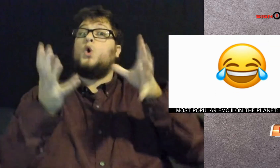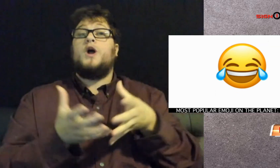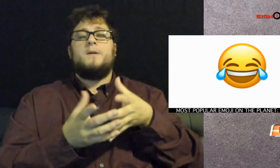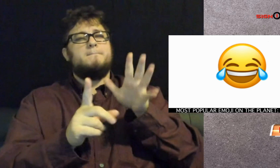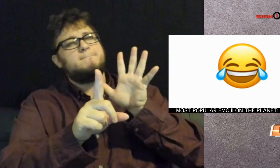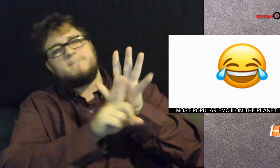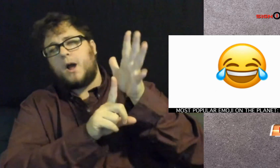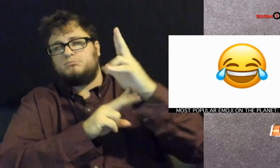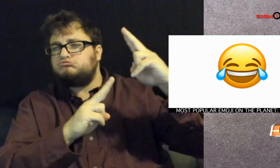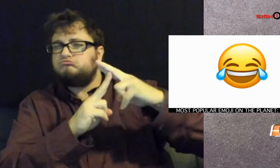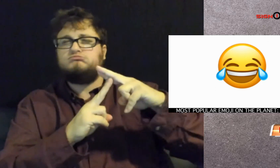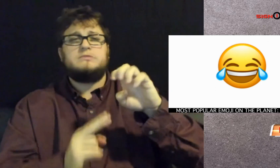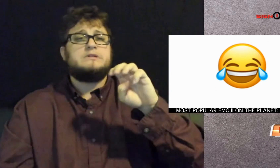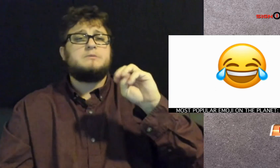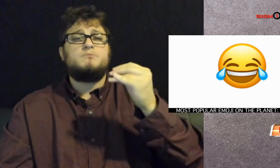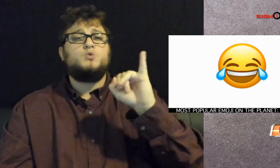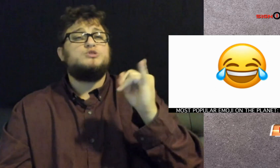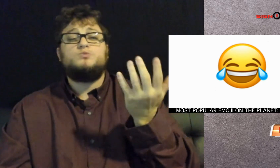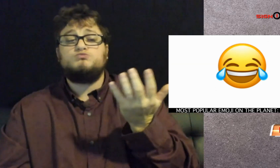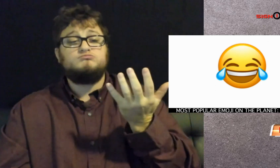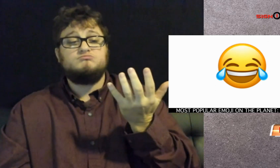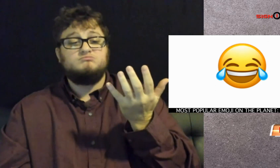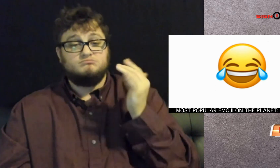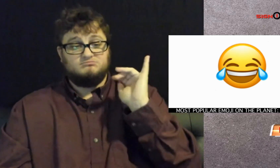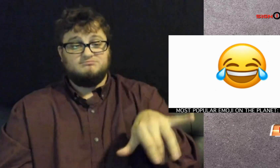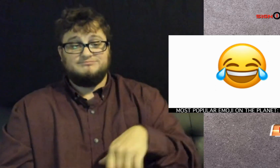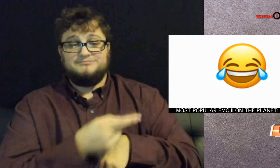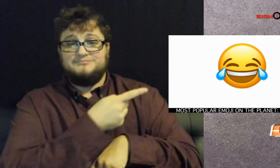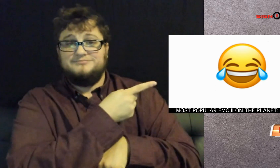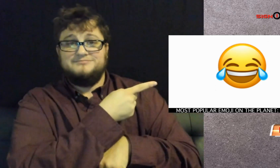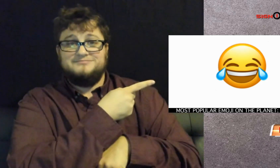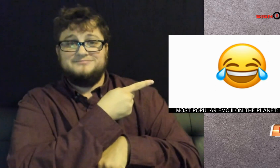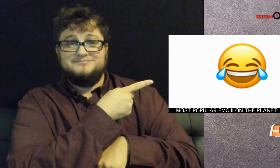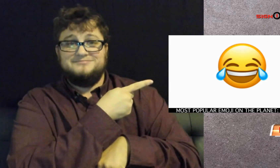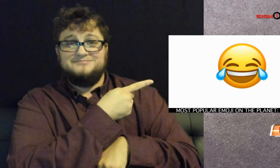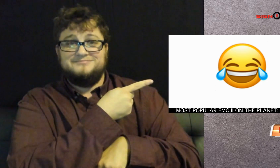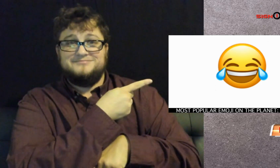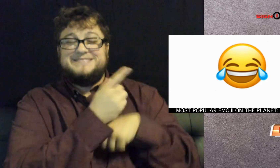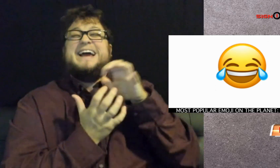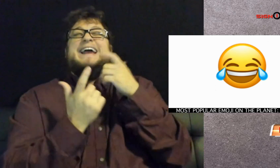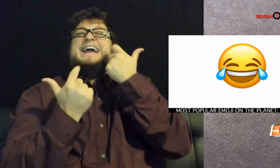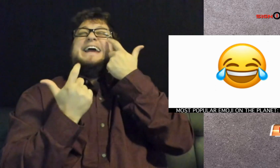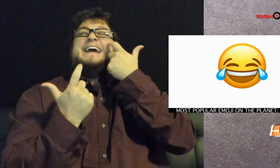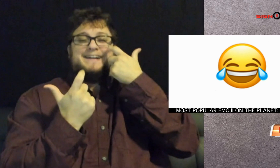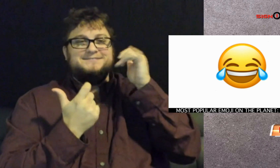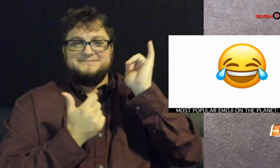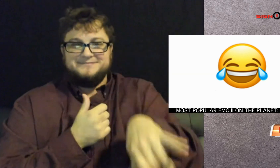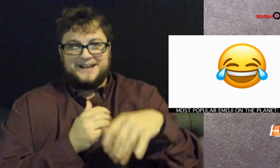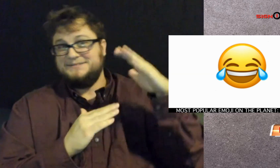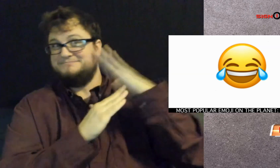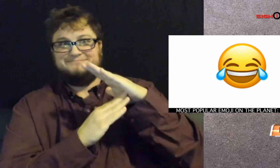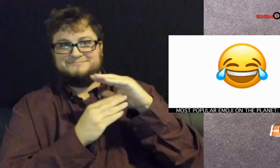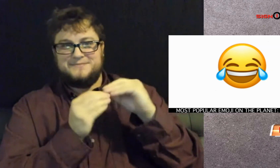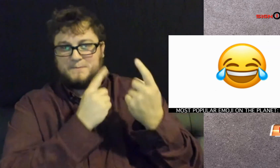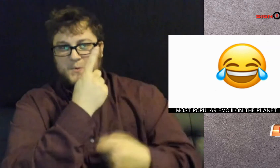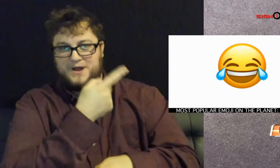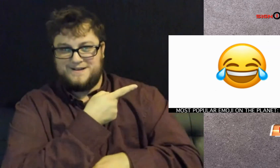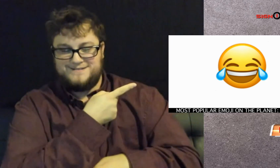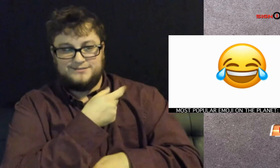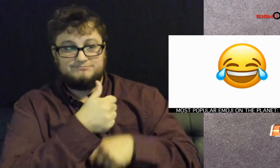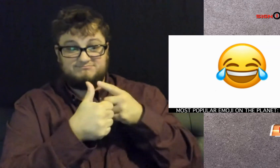over laughing until you cry is officially the most popular emoji in the world